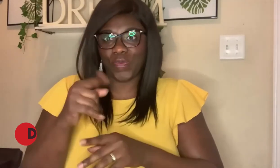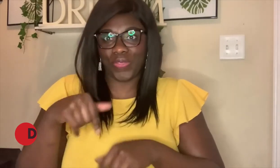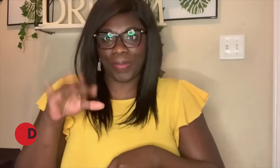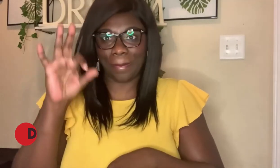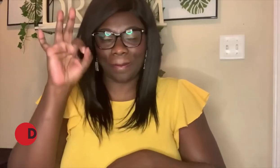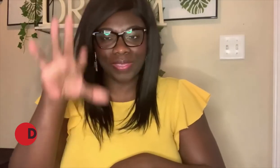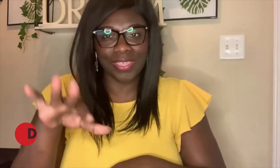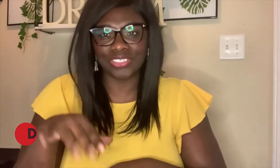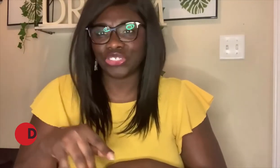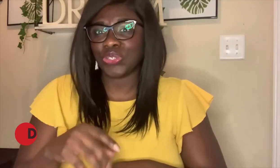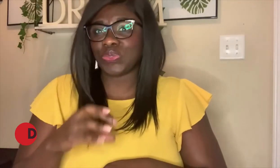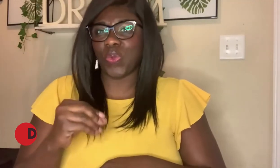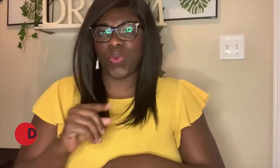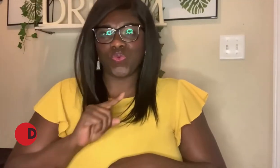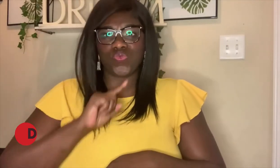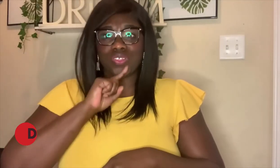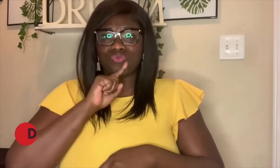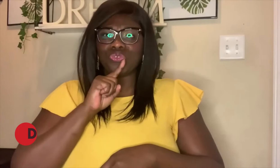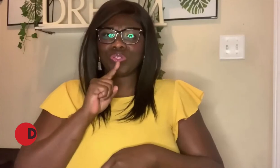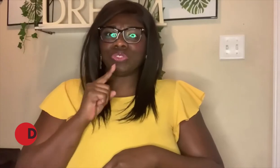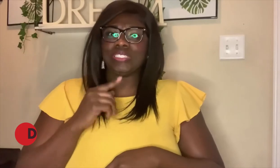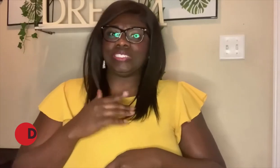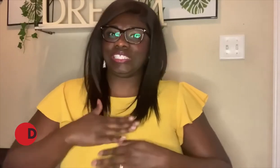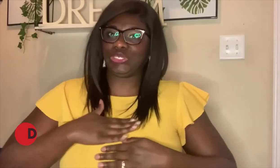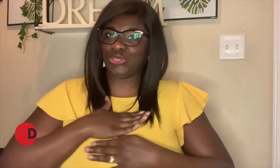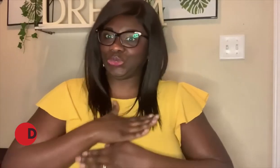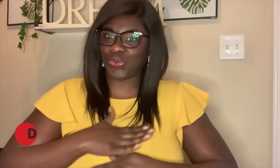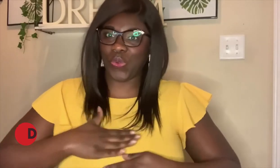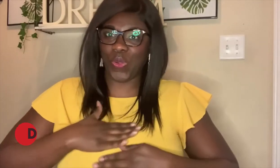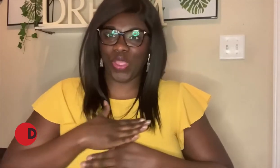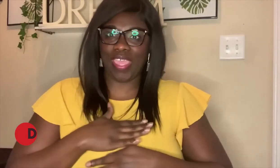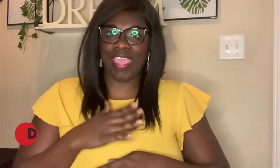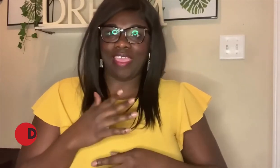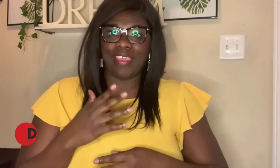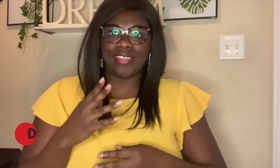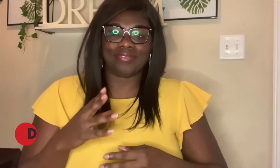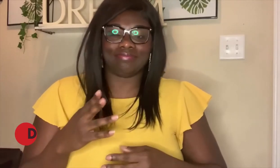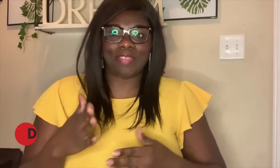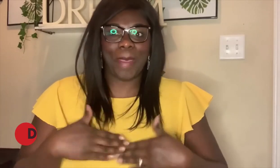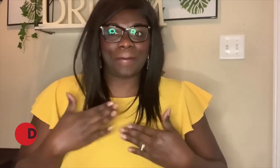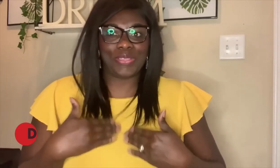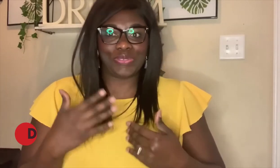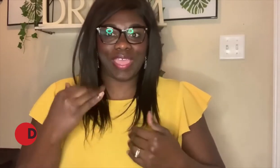which I really enjoyed and I was happy to have this experience and